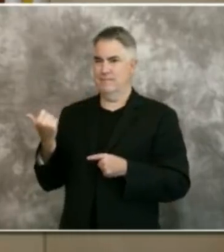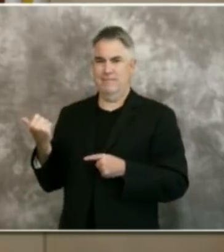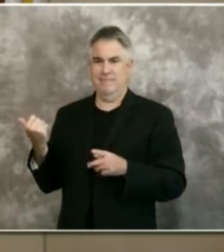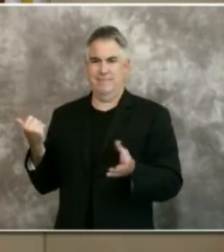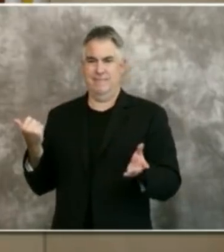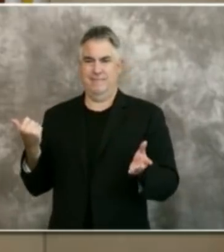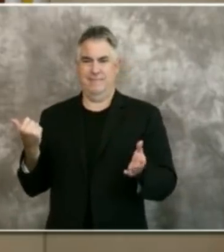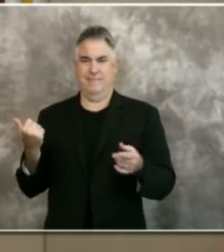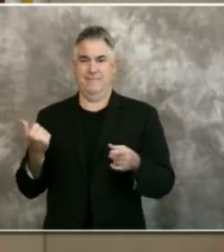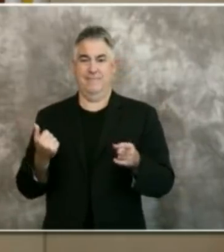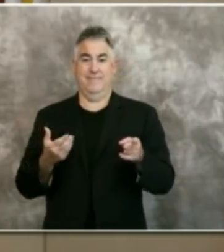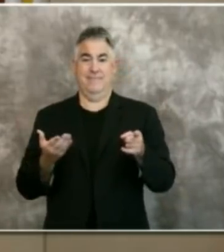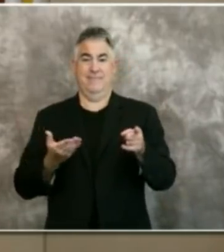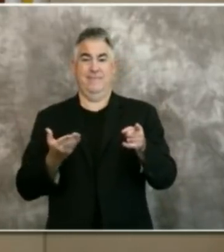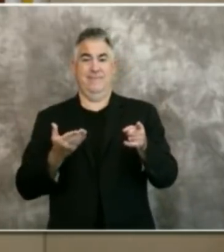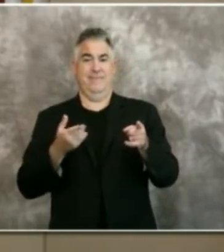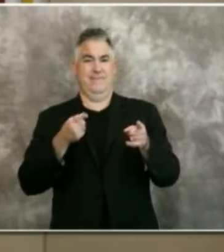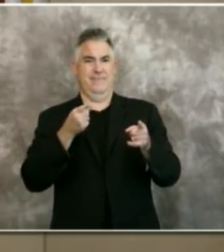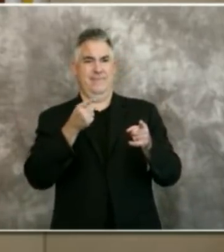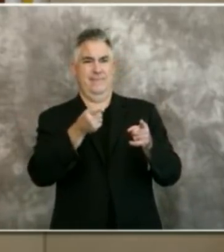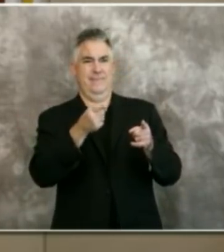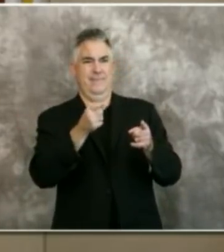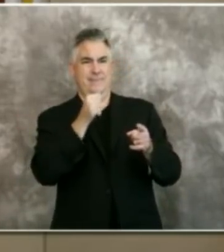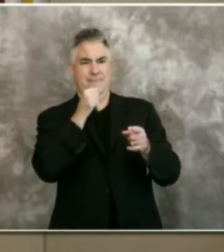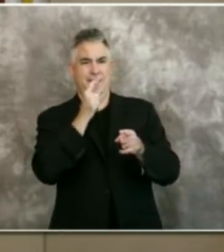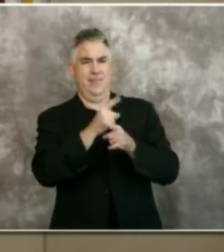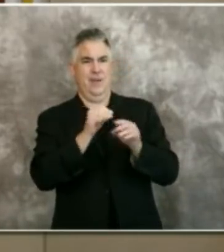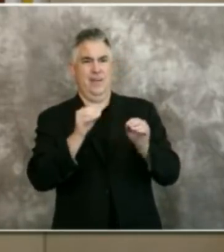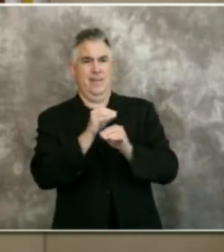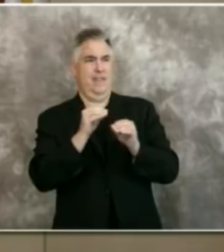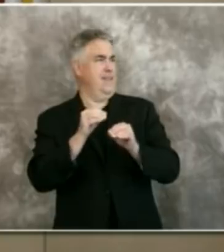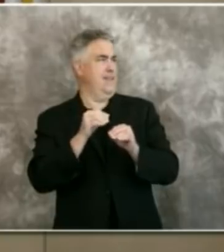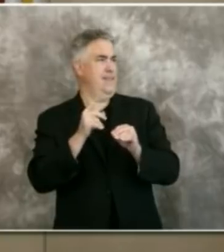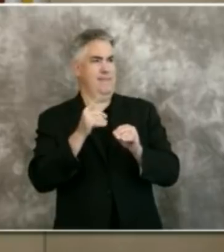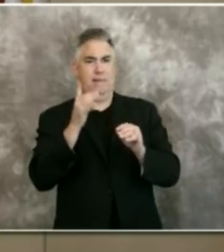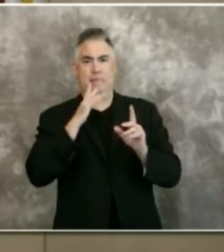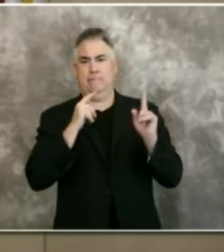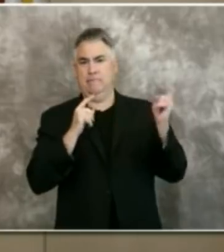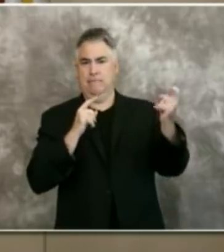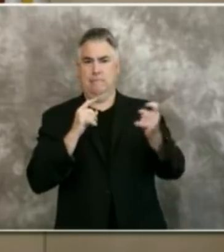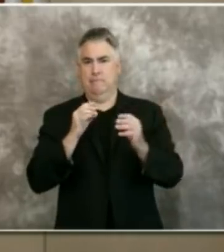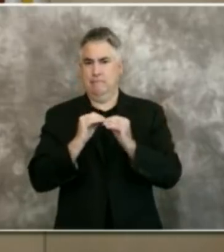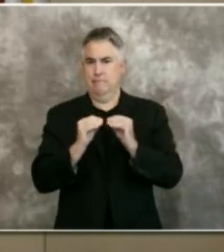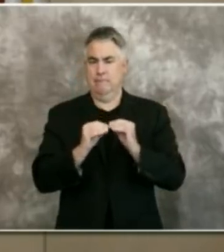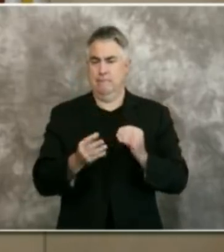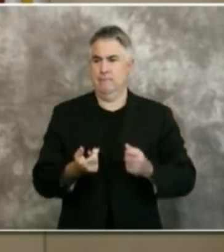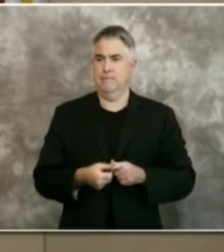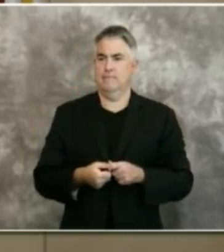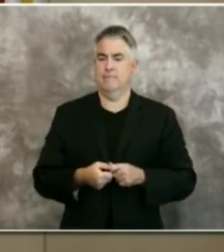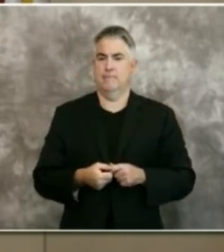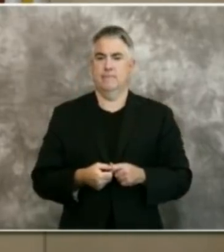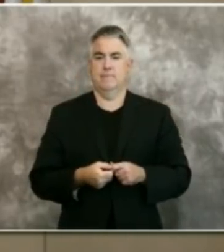TABLES. LIST THE OUTBREAKS. THE COMMUNITY OUTBREAKS AND THEY'RE THERE BUT NOT IN THE